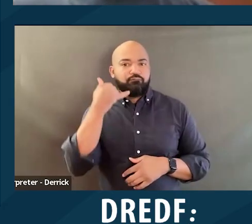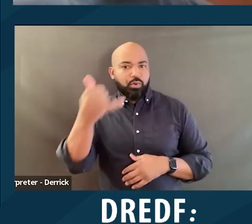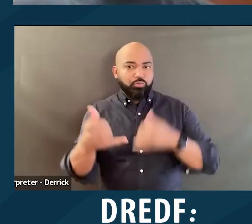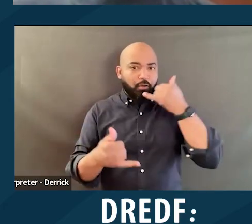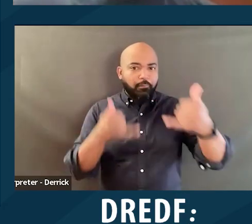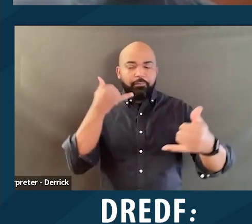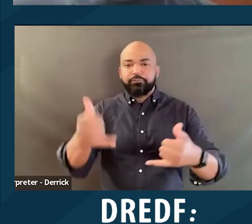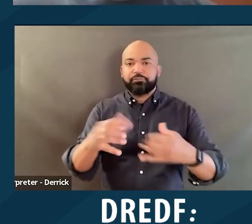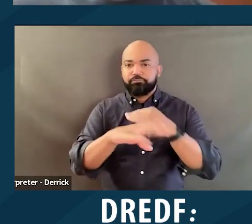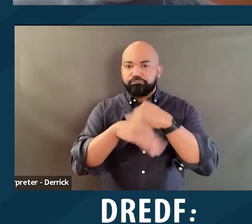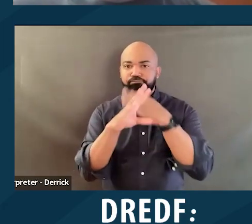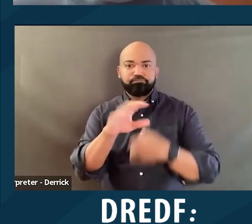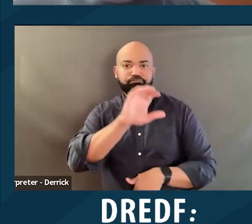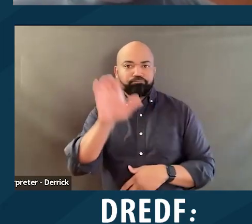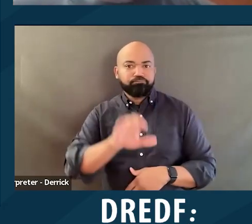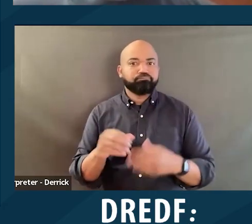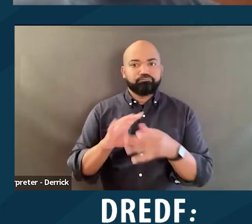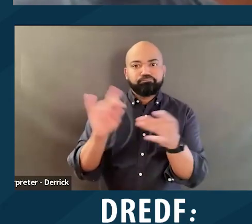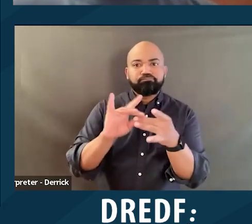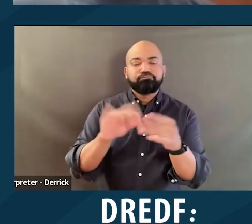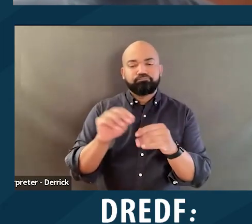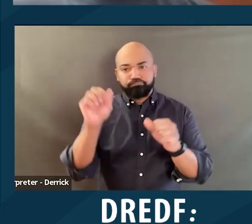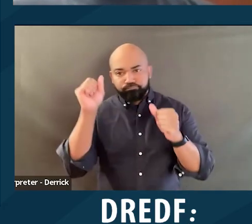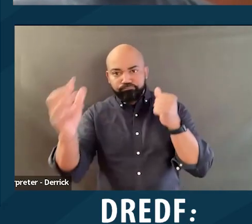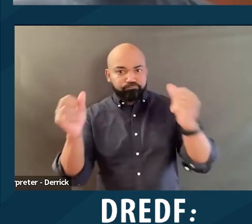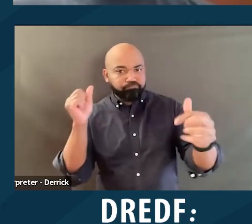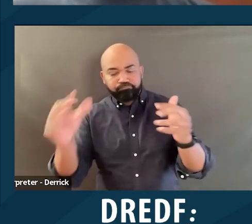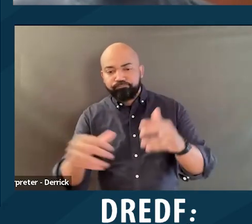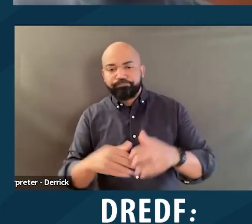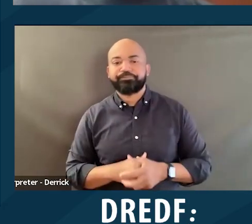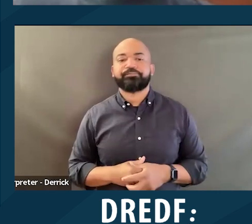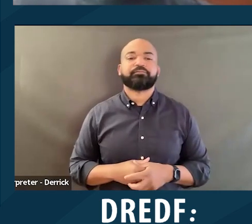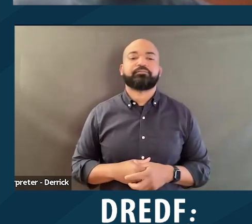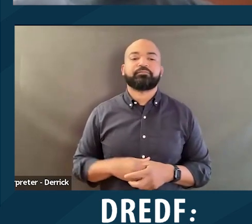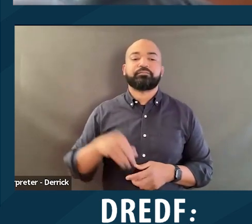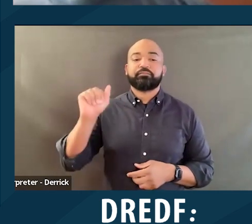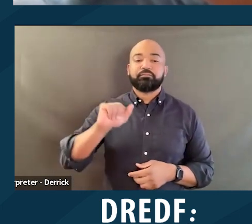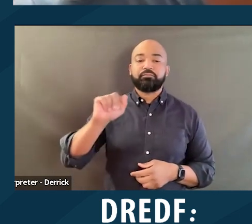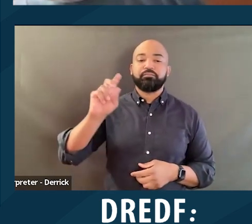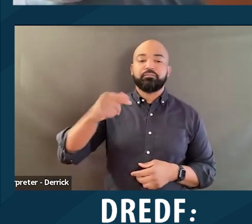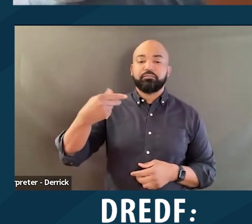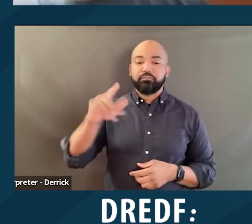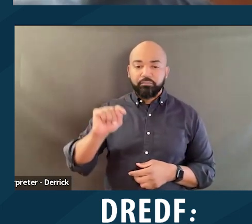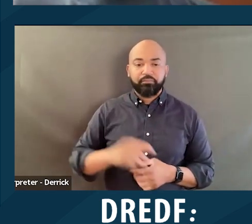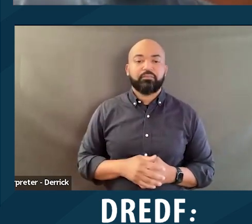in ADAPT, we always try to emphasize having fun and emphasize also building a social network.